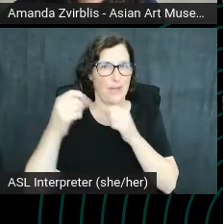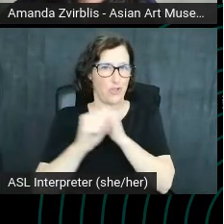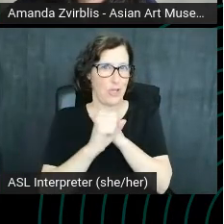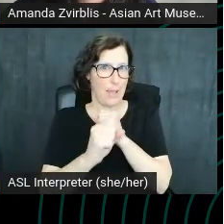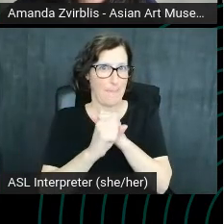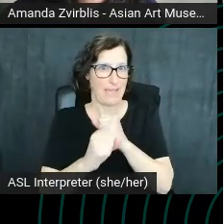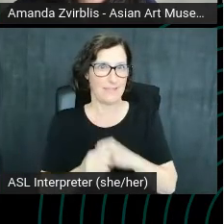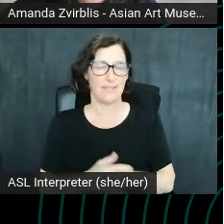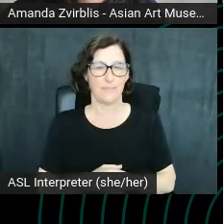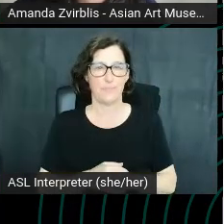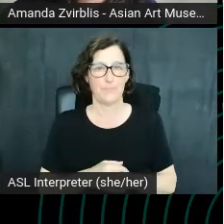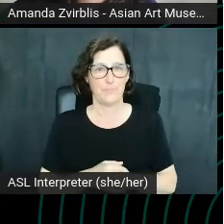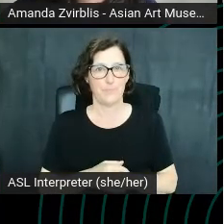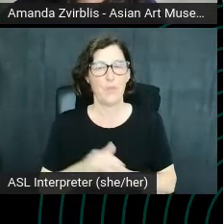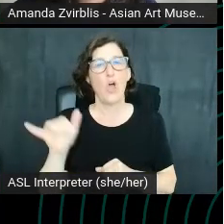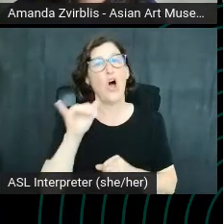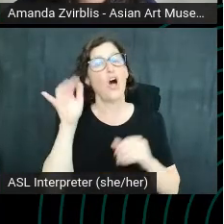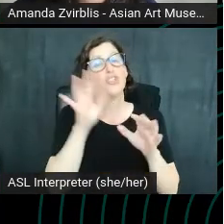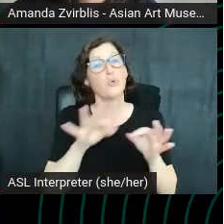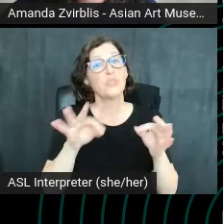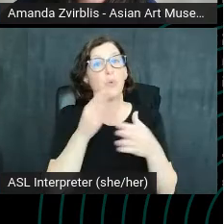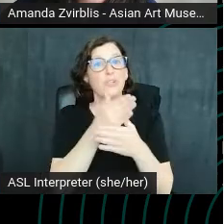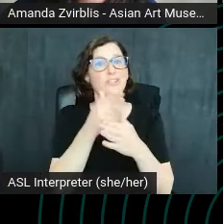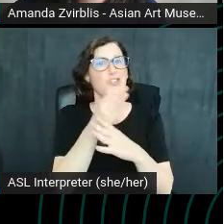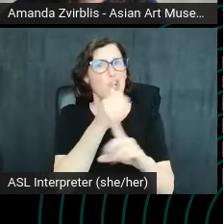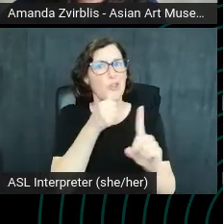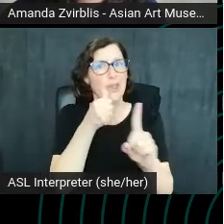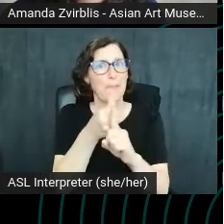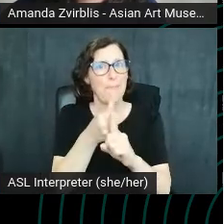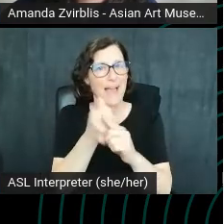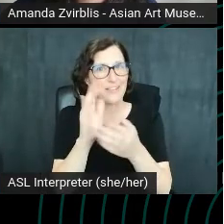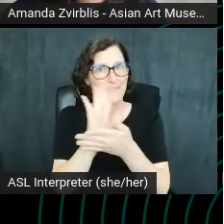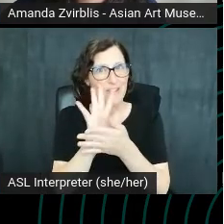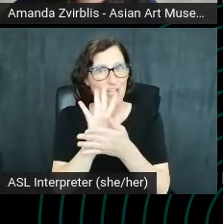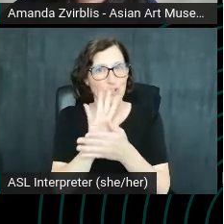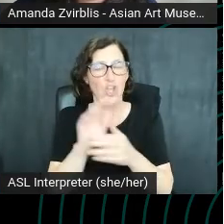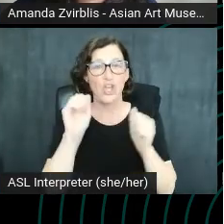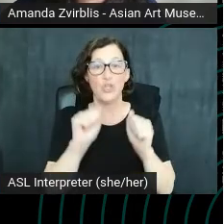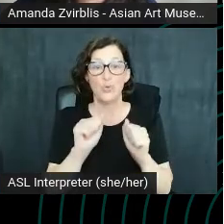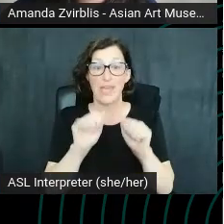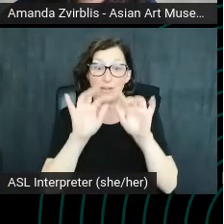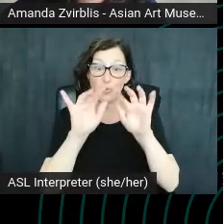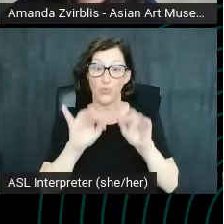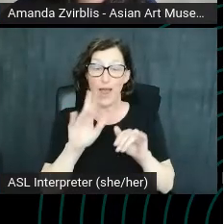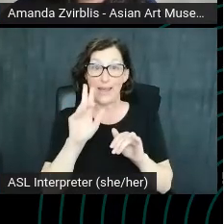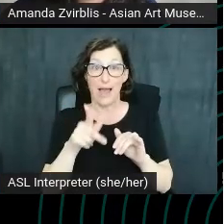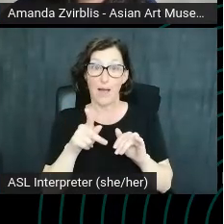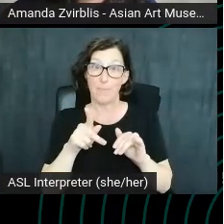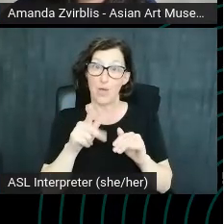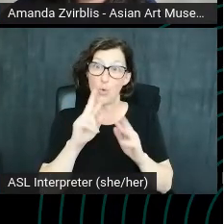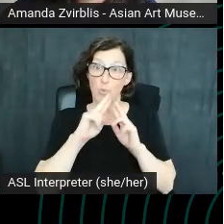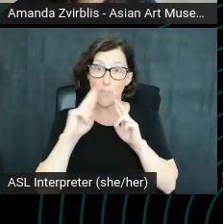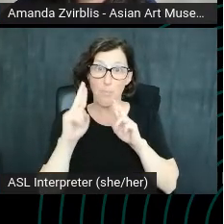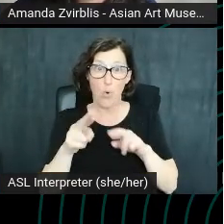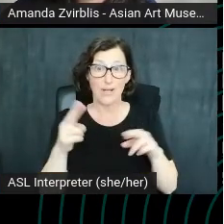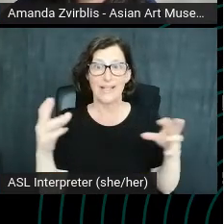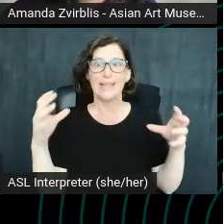It's also important to share the impact of your videos. You could write up a dedicated report summarizing the impact of video